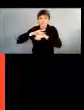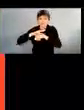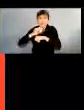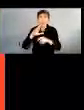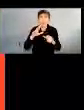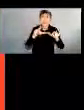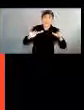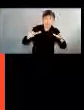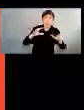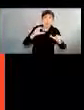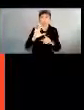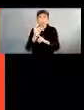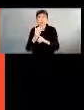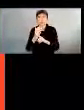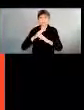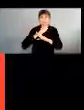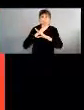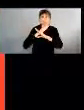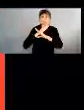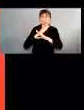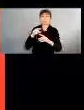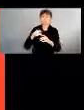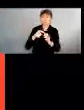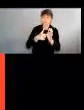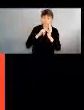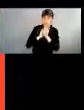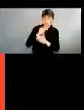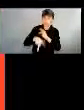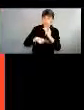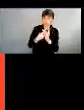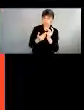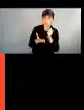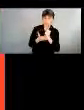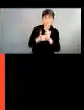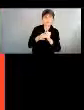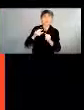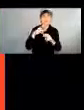To request application assistance, contact the ‘grants@’ email address at least two